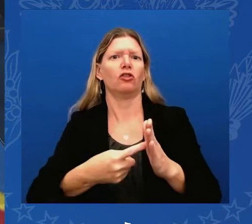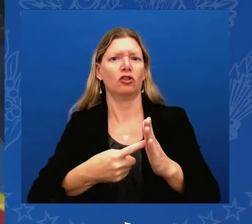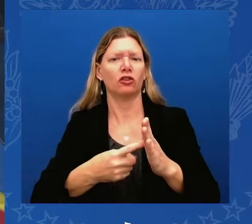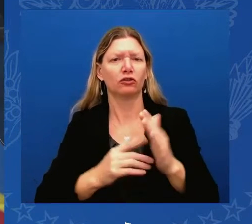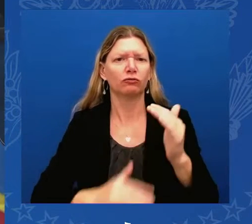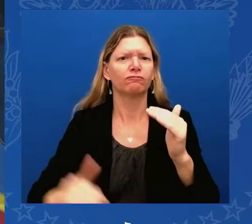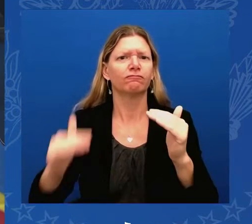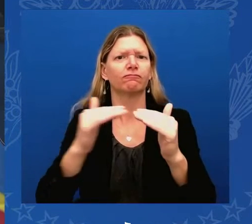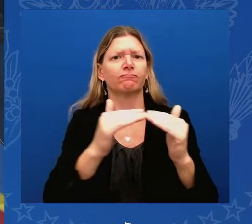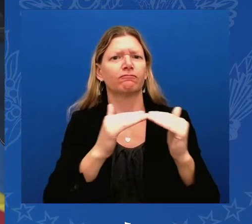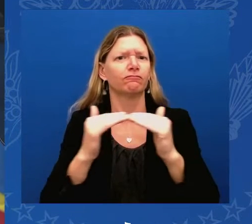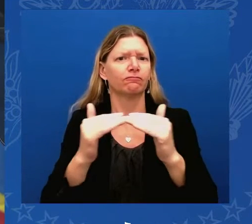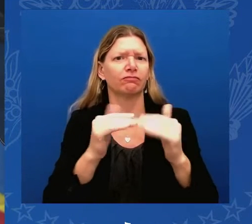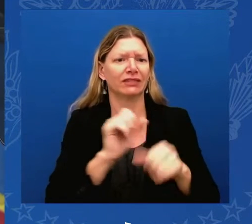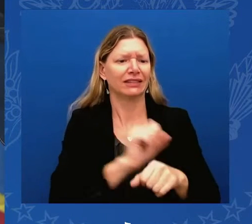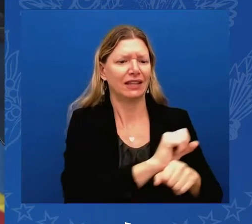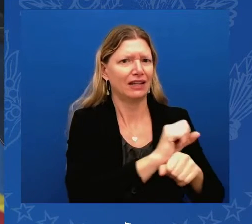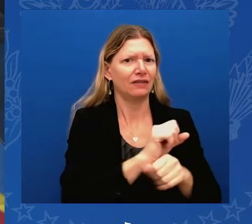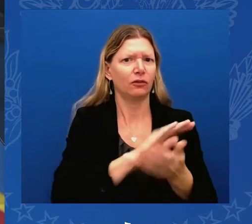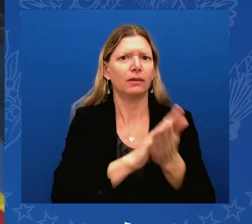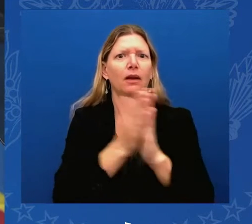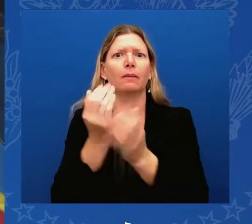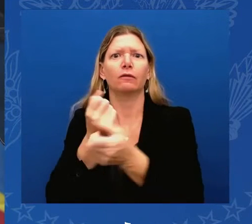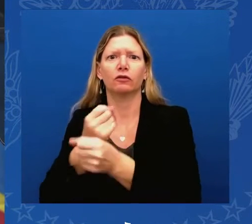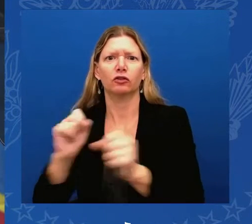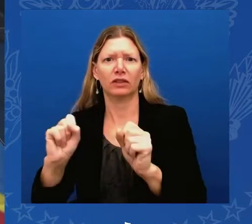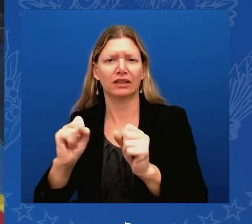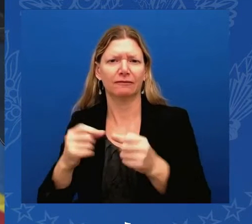I don't know any other college in America that has that tradition and that consequence.